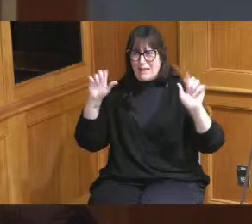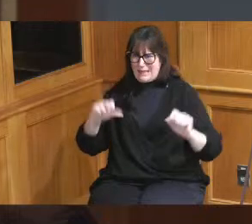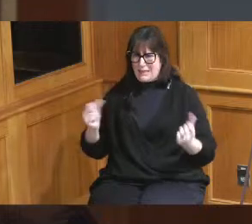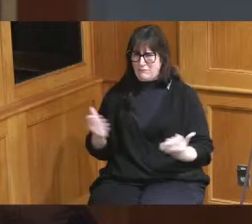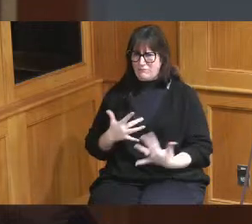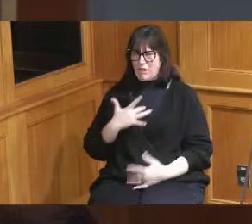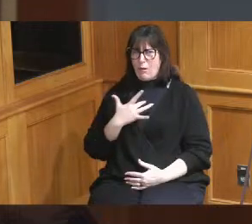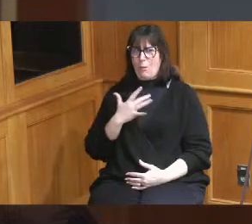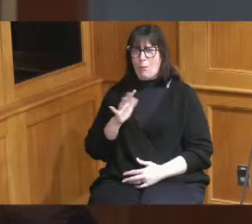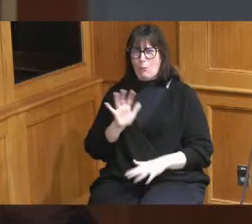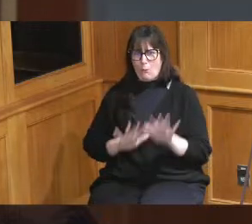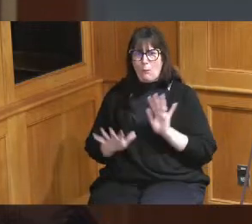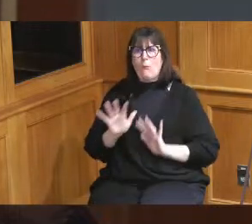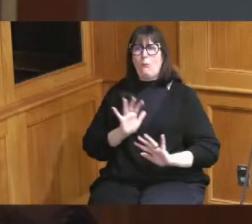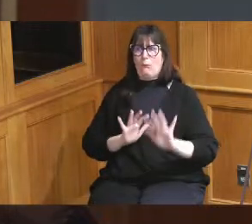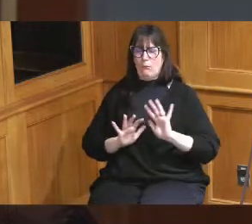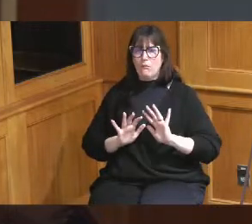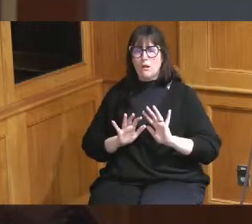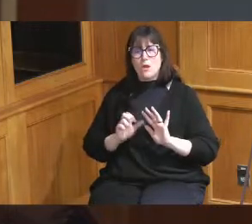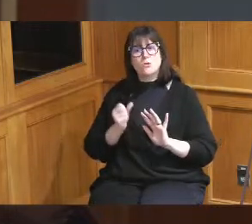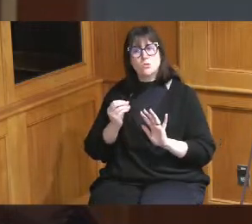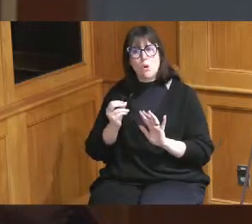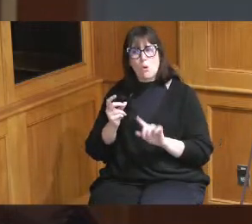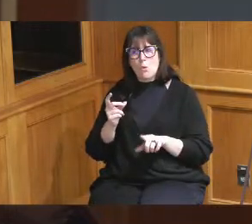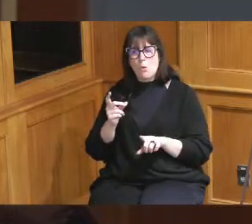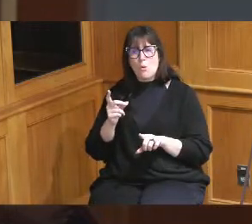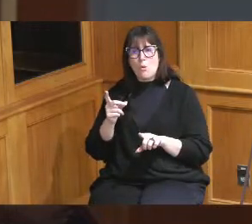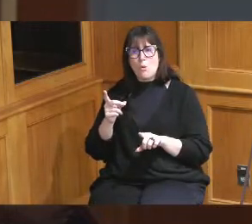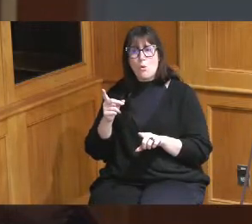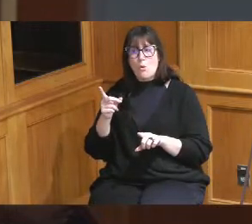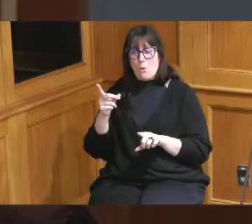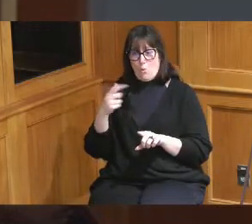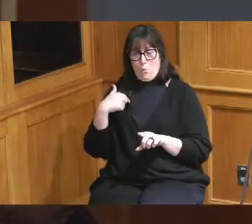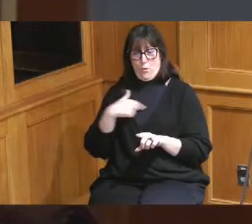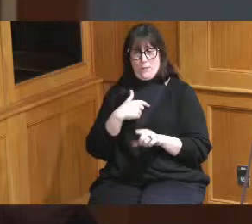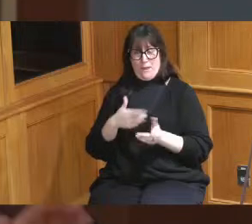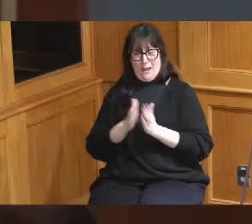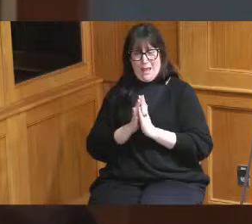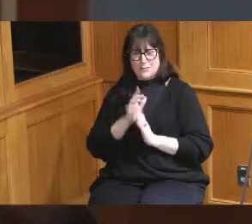and so they asked us can you explain that in a one pager and so we have it for download and we